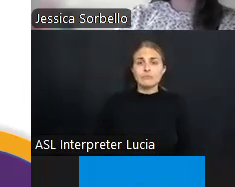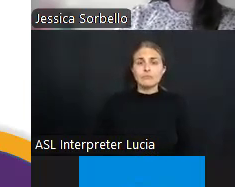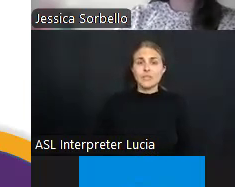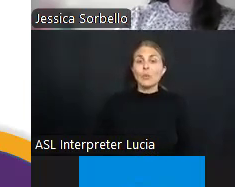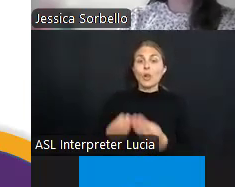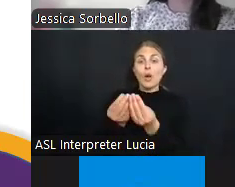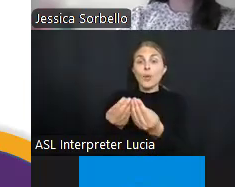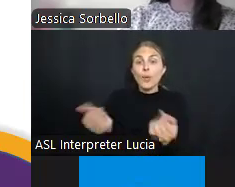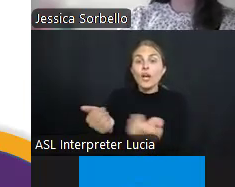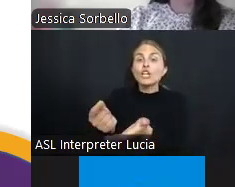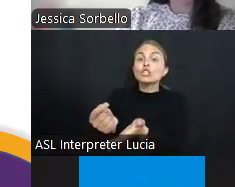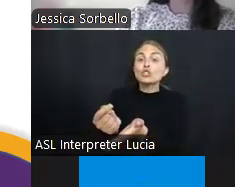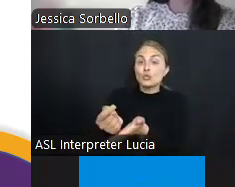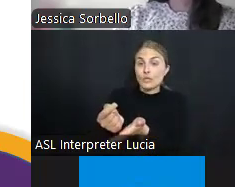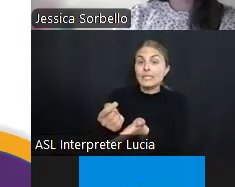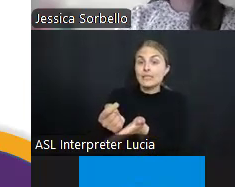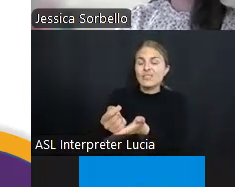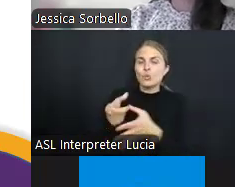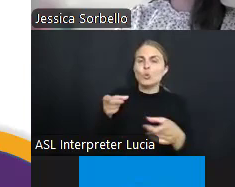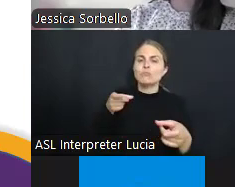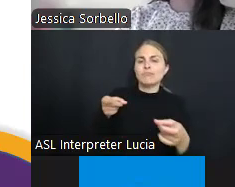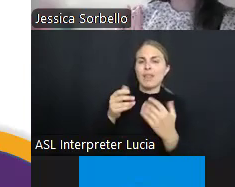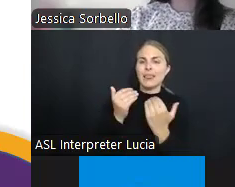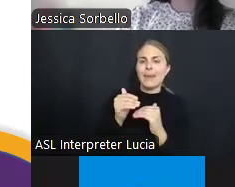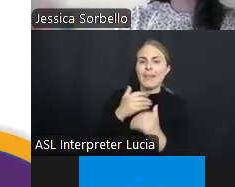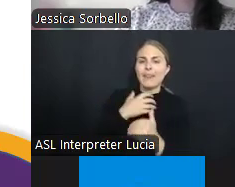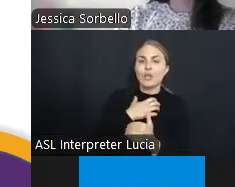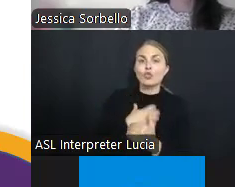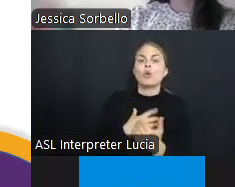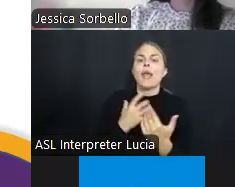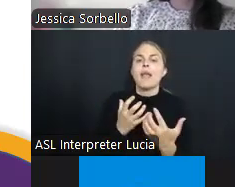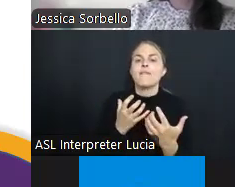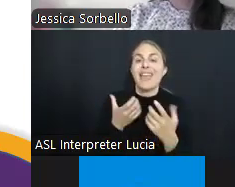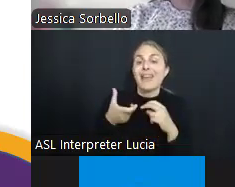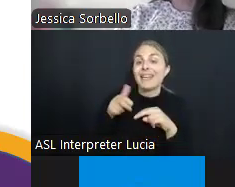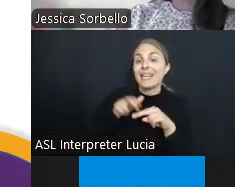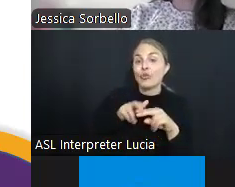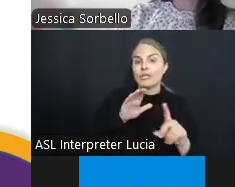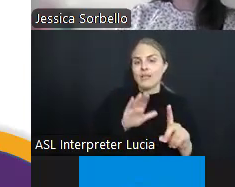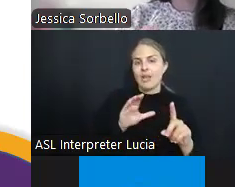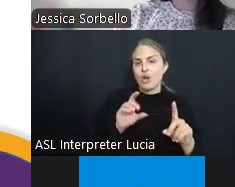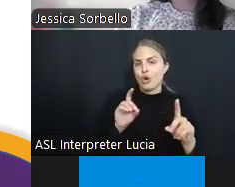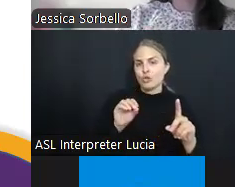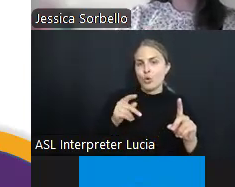cravings, and increasing dopamine. Buprenorphine